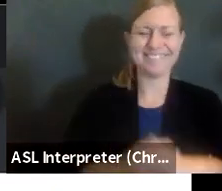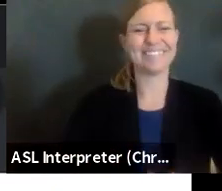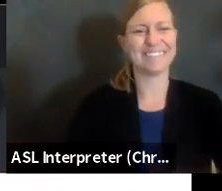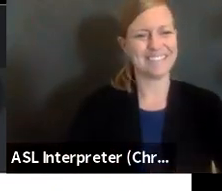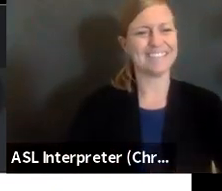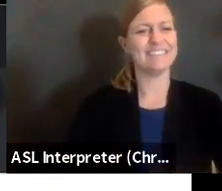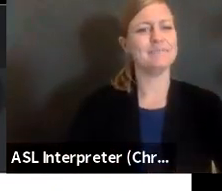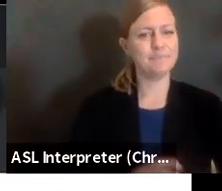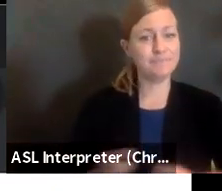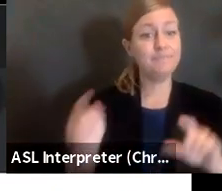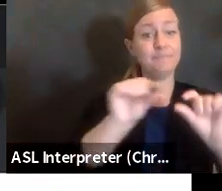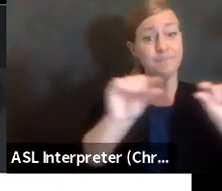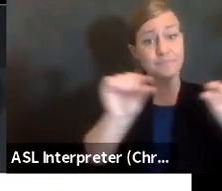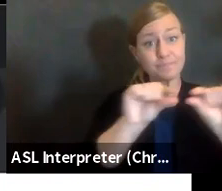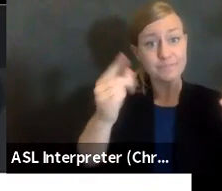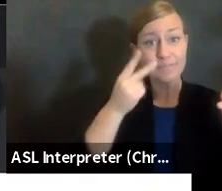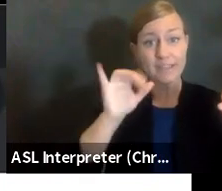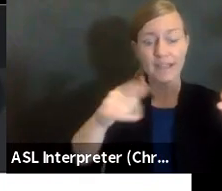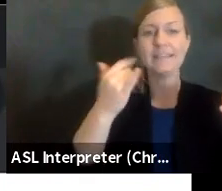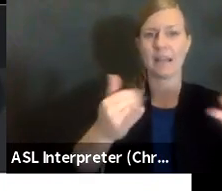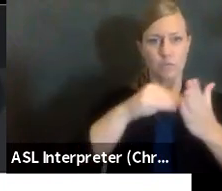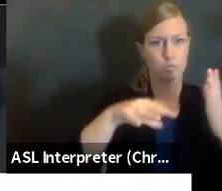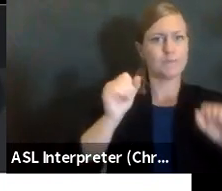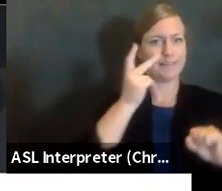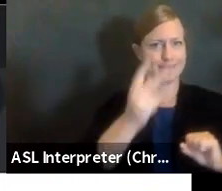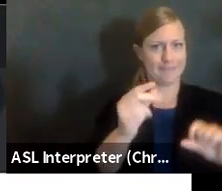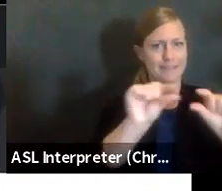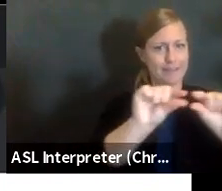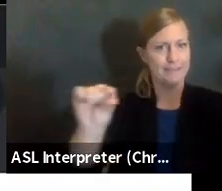ESD 112 - Katherine Livick: This will always show up and my students will be able to see it here in the top